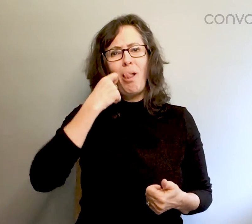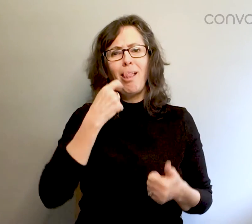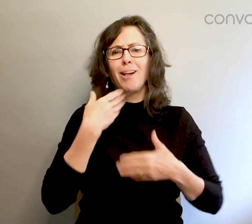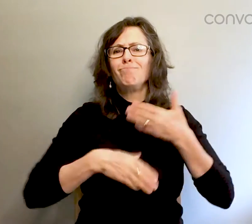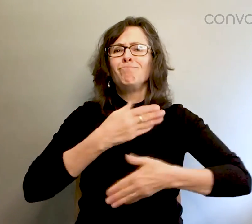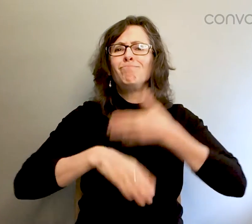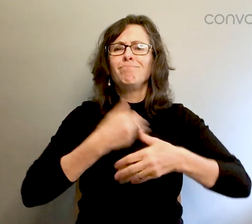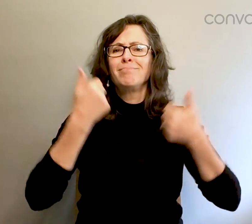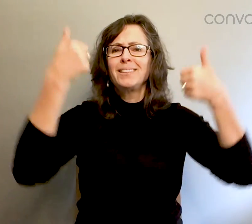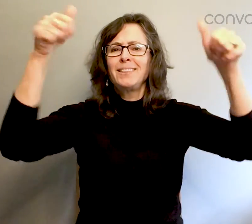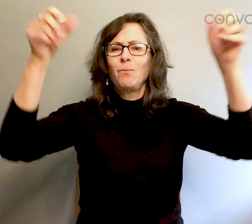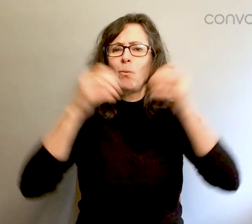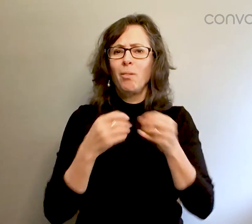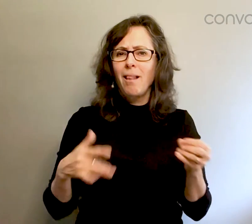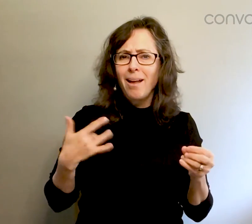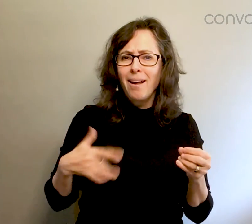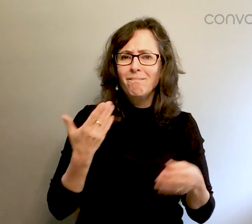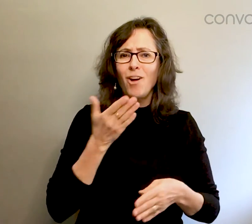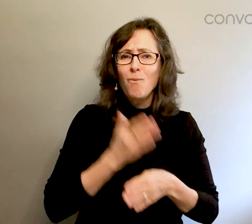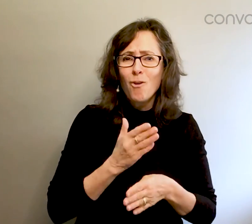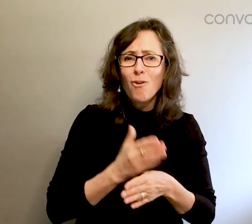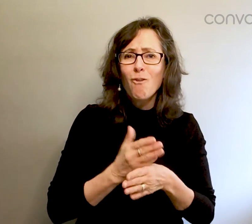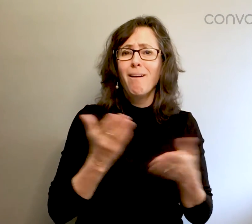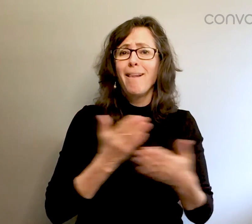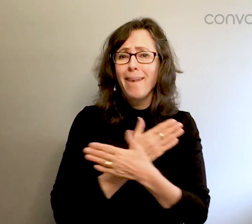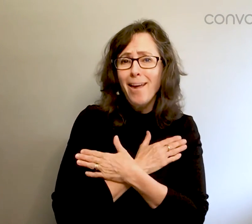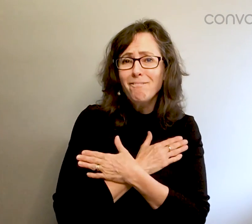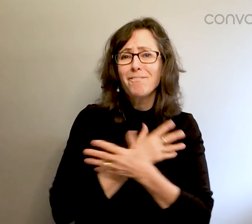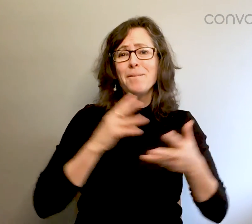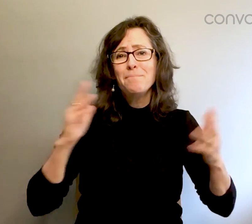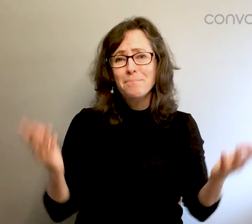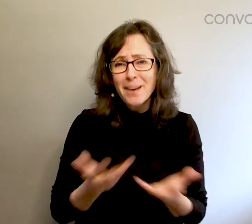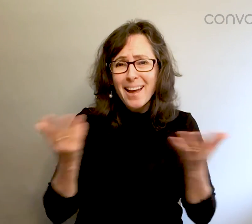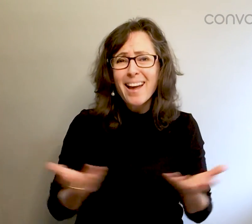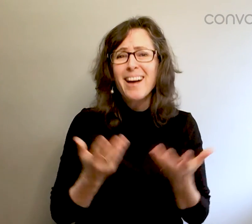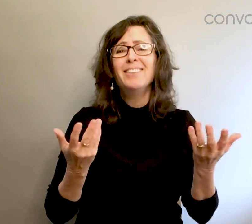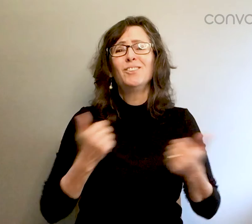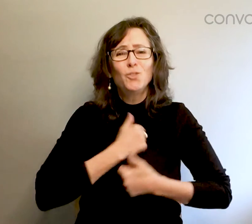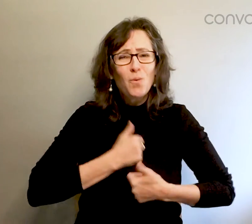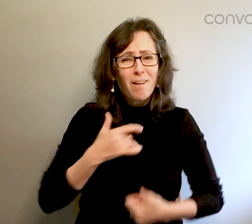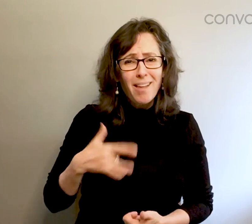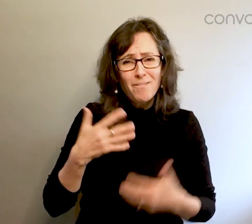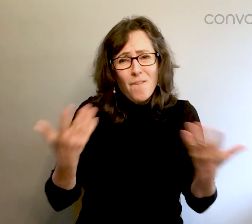contributing to success in life, work, love, we play more and enjoy life.